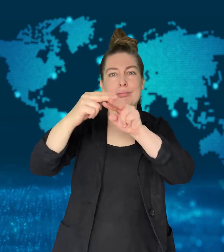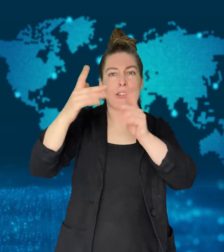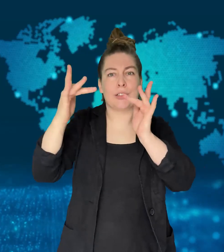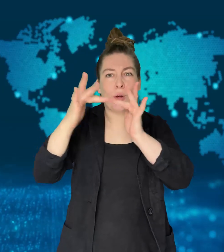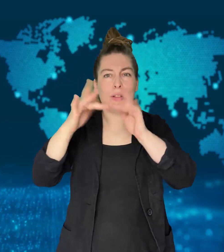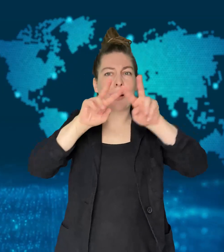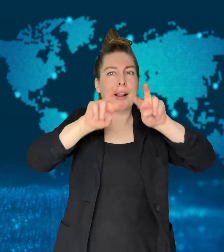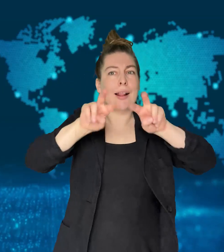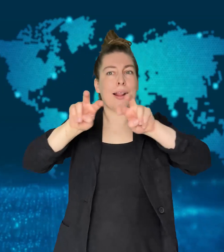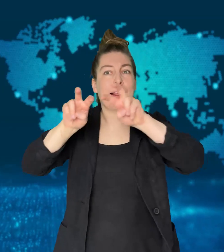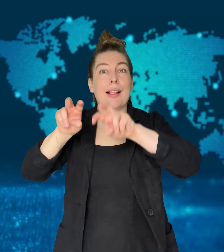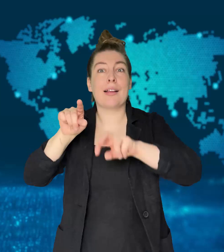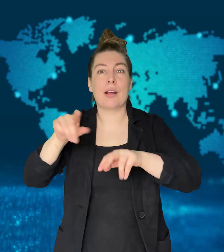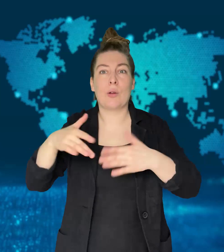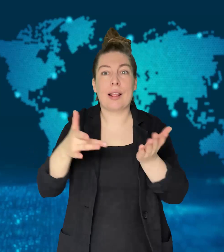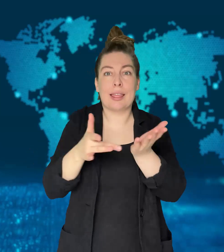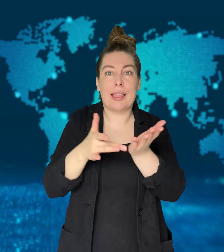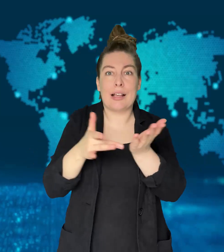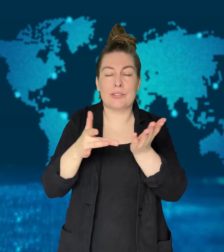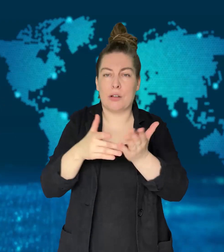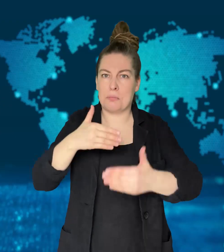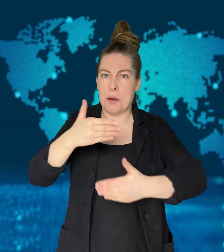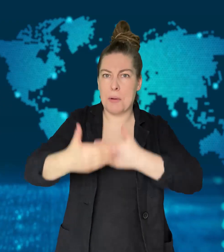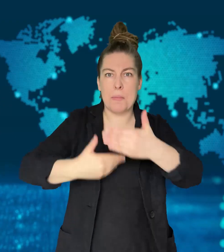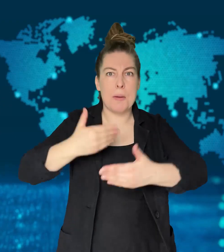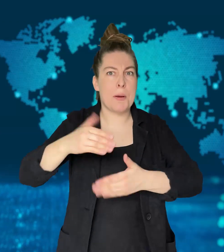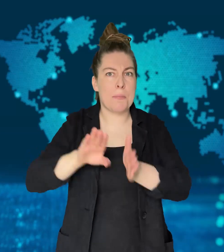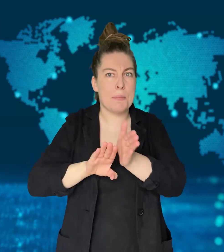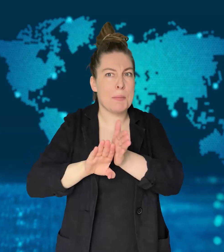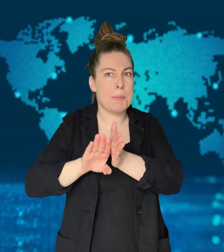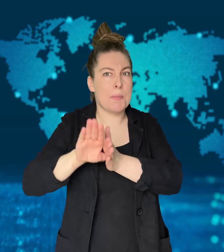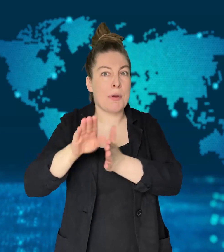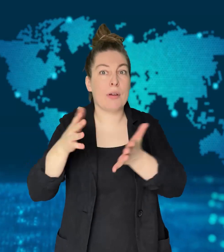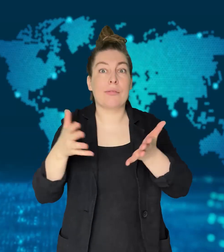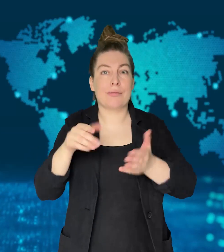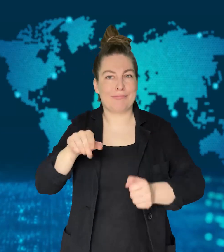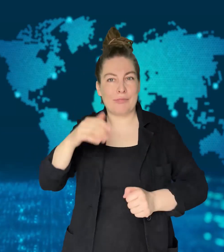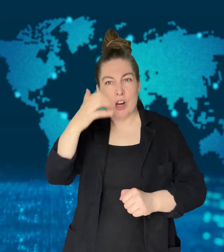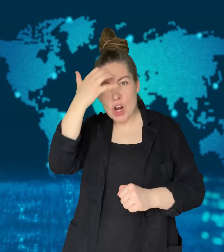has invested a great amount of money in research